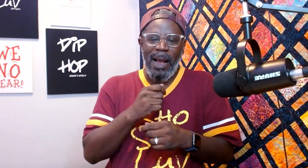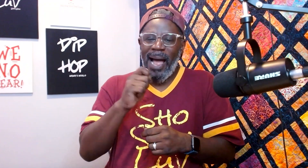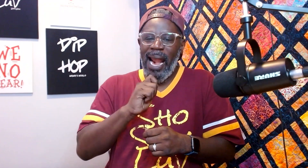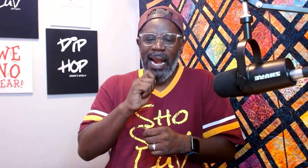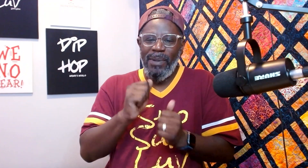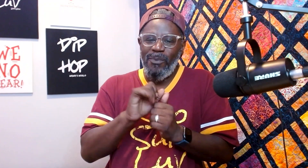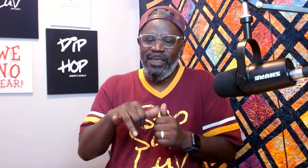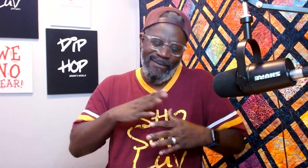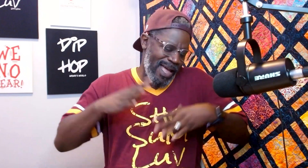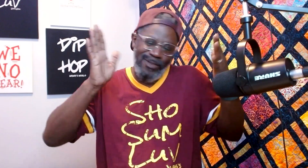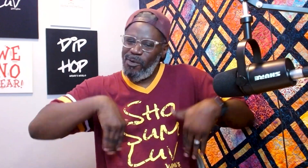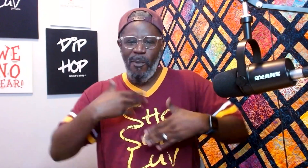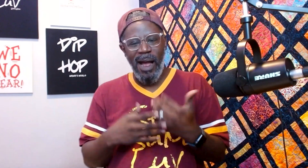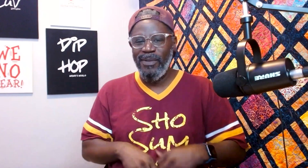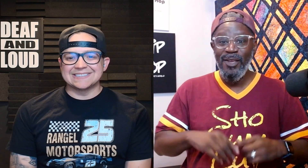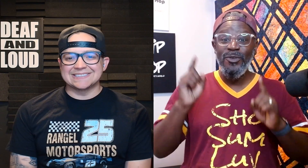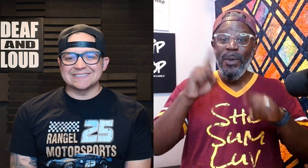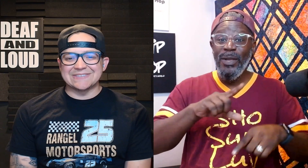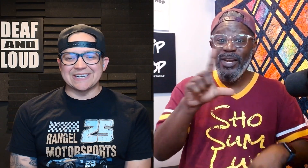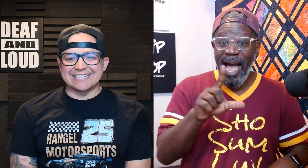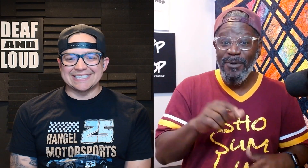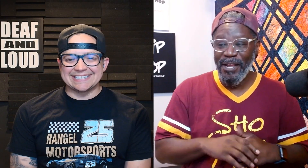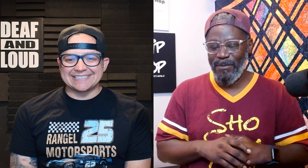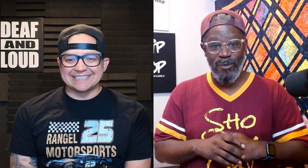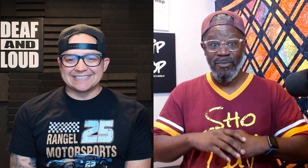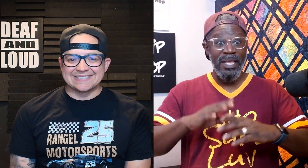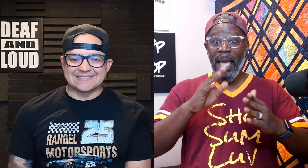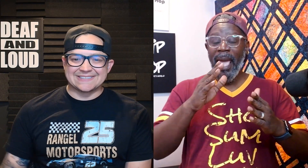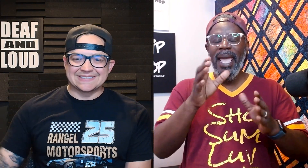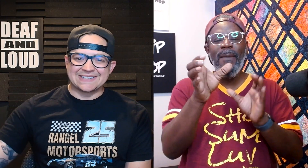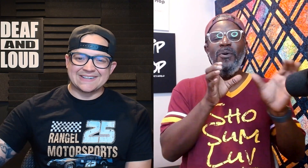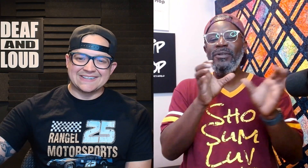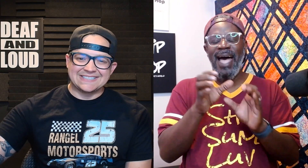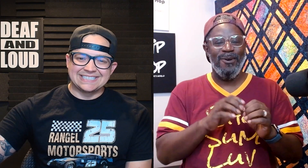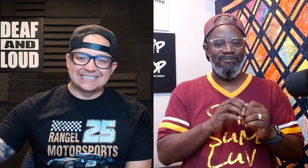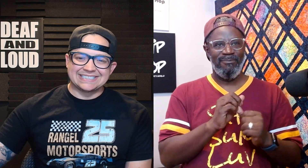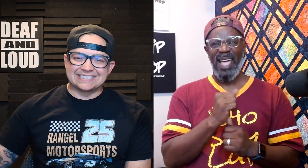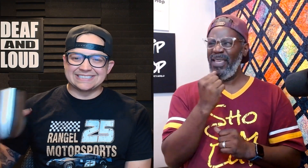I can buy a lollipop with that." Fine, so no problem. So we went to the library. He pulled out, I think it